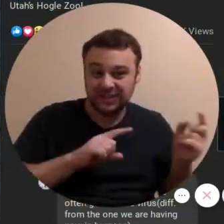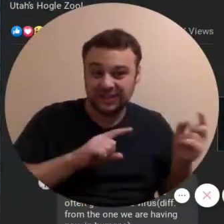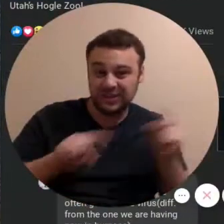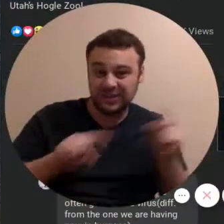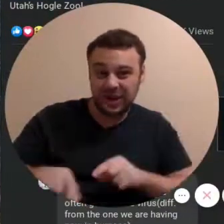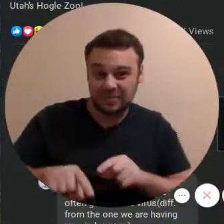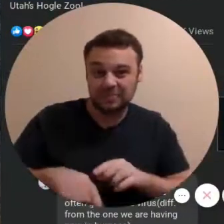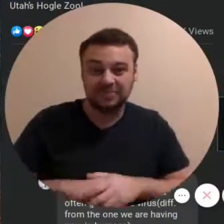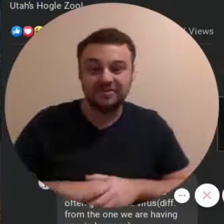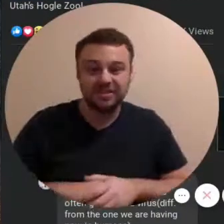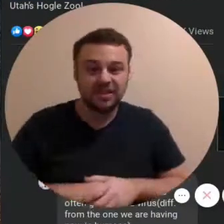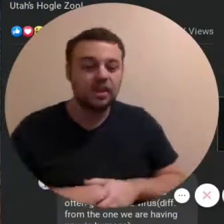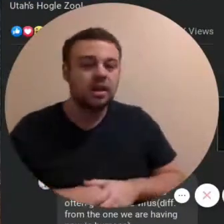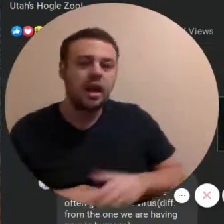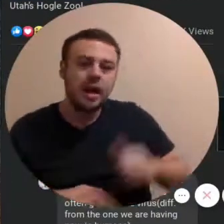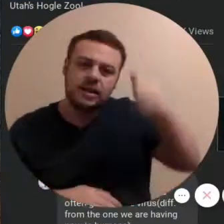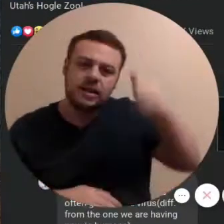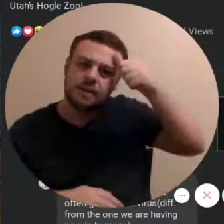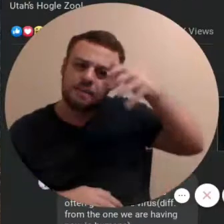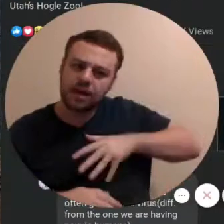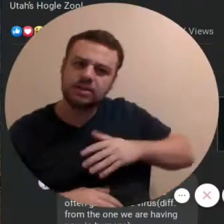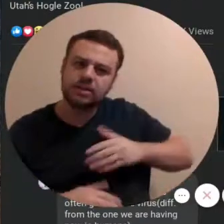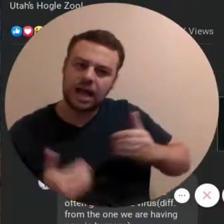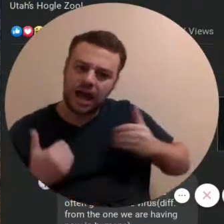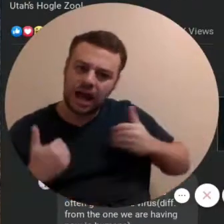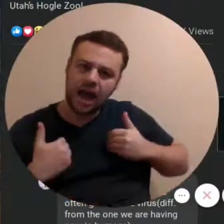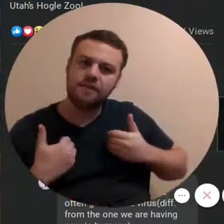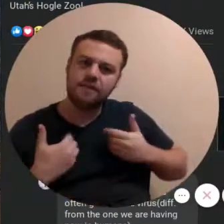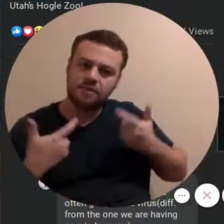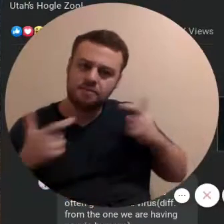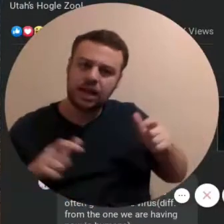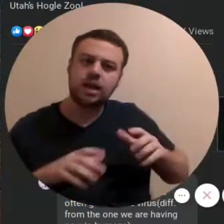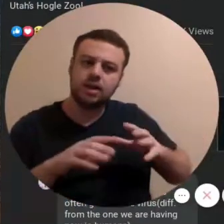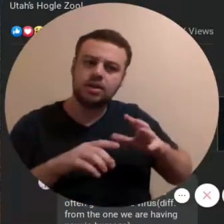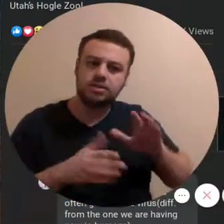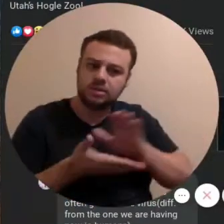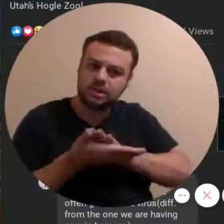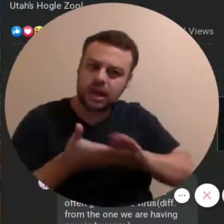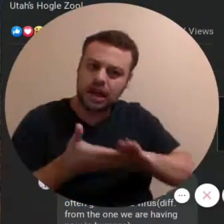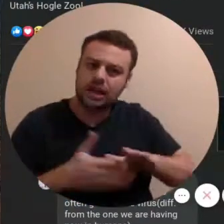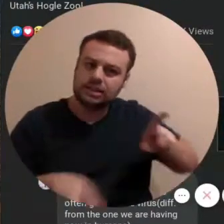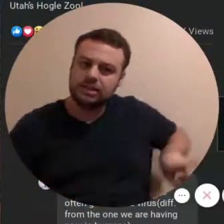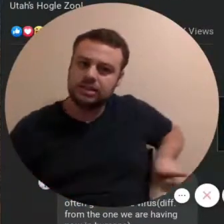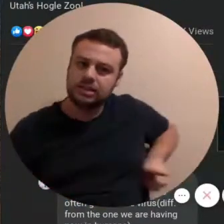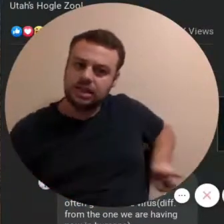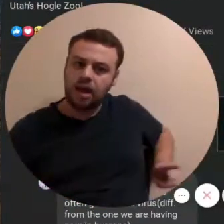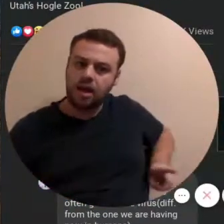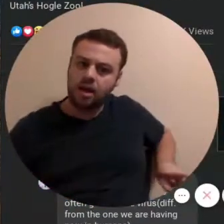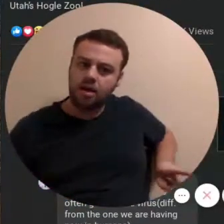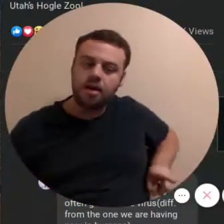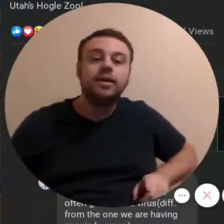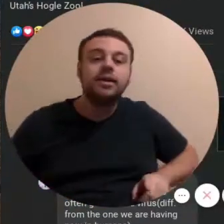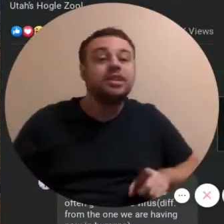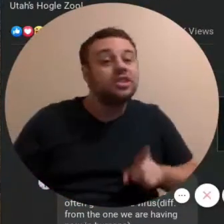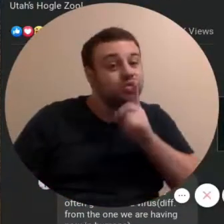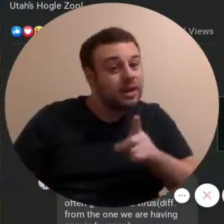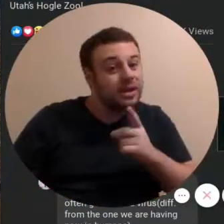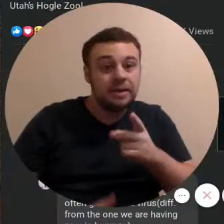Gwen: It is all of them, but they are shedding now. Brad: Oh, okay. Gwen: So that's why they kind of look like a hot mess right now.